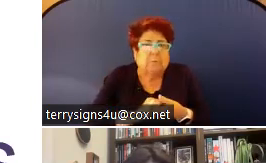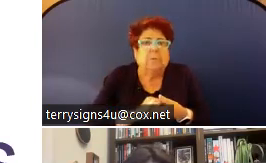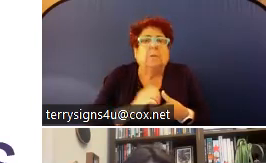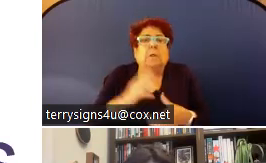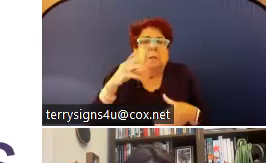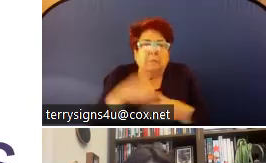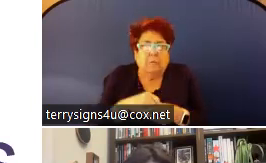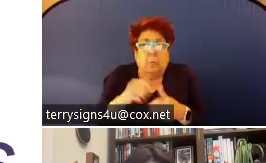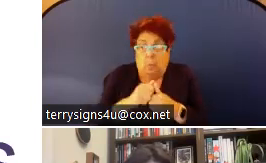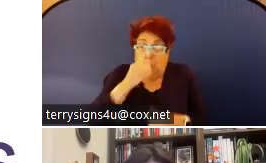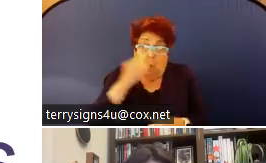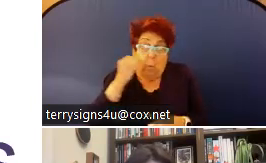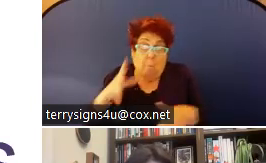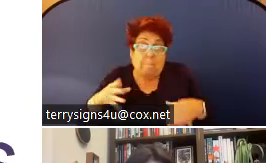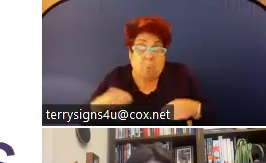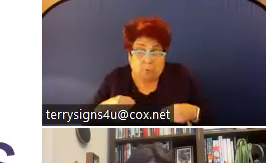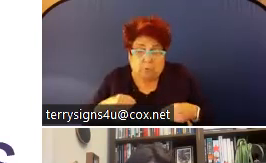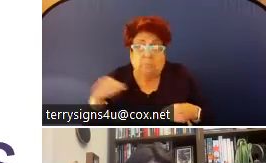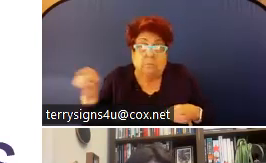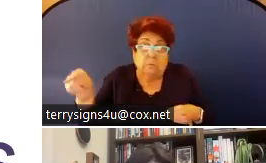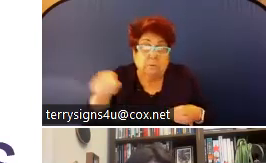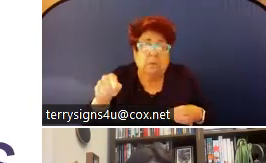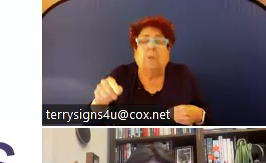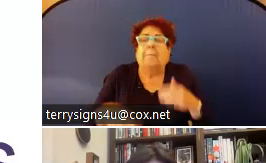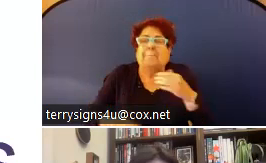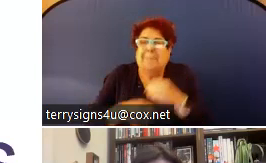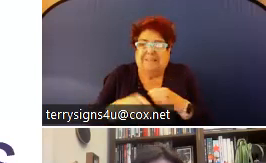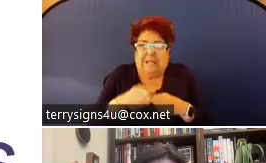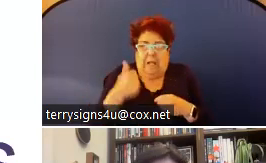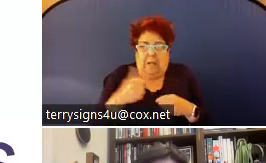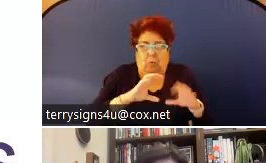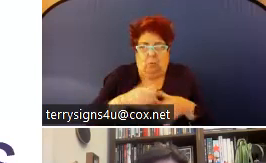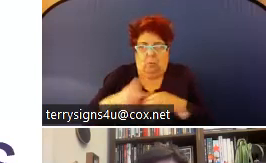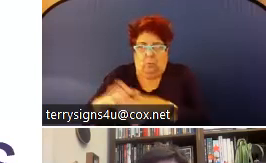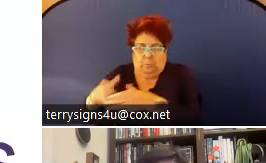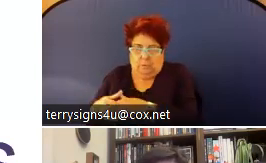a really important part of our role as the coordinator's taking sure things are moving.